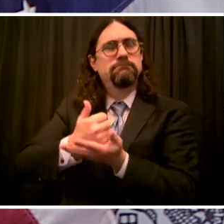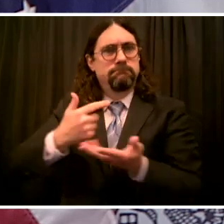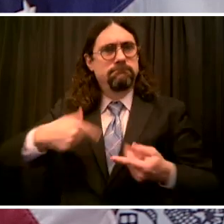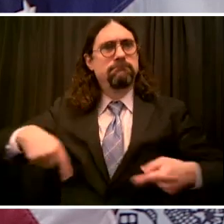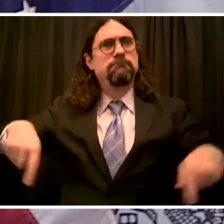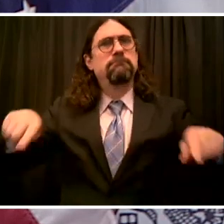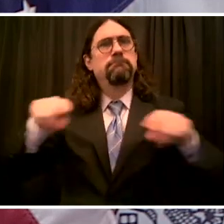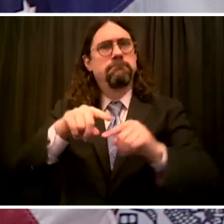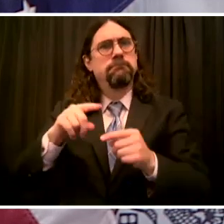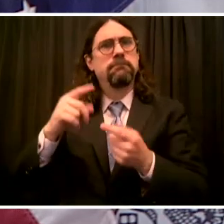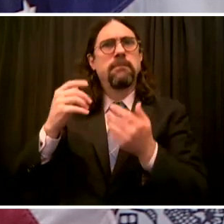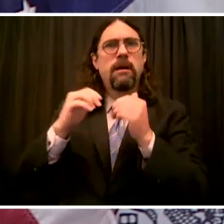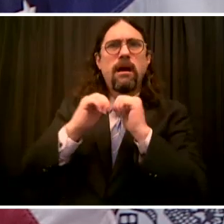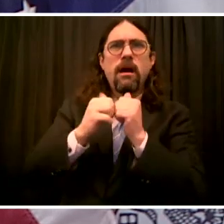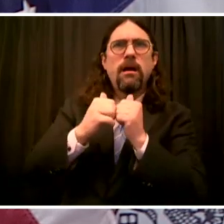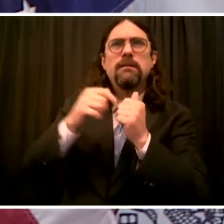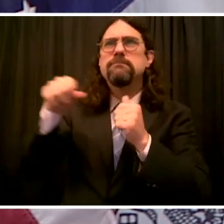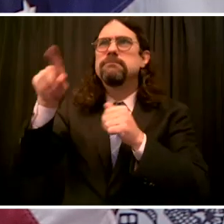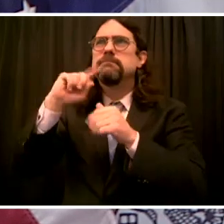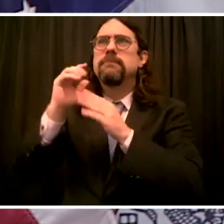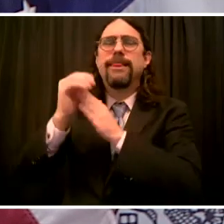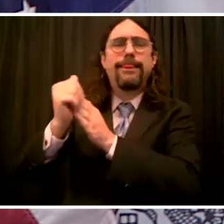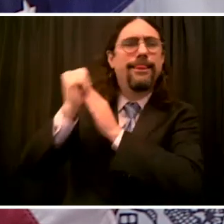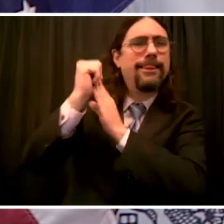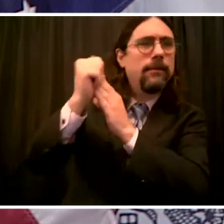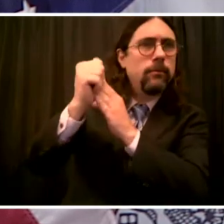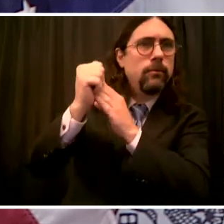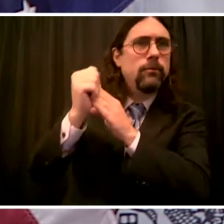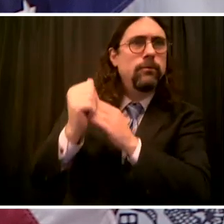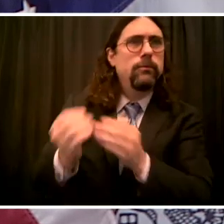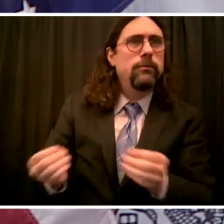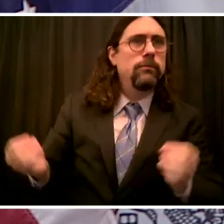TO BE THE LEADER THAT WE HAVE BEEN FOR SO LONG IN THIS NATION.